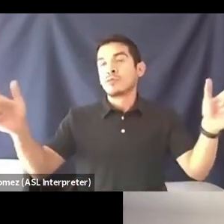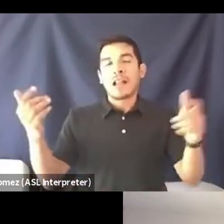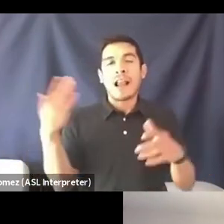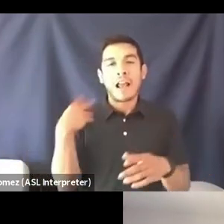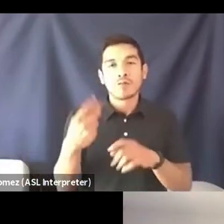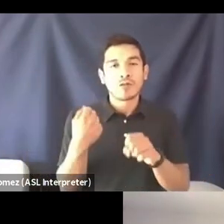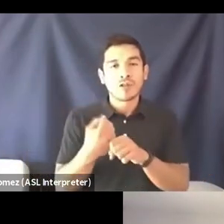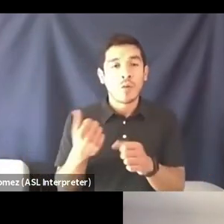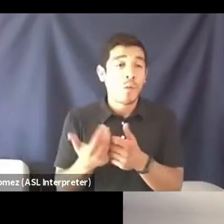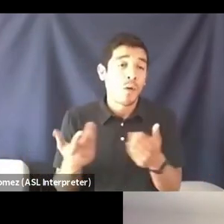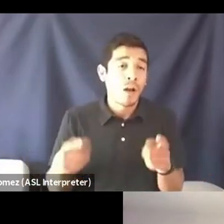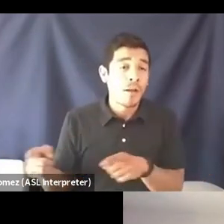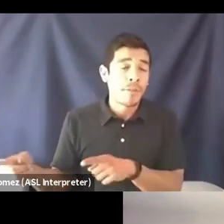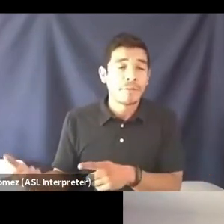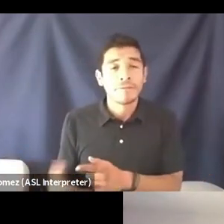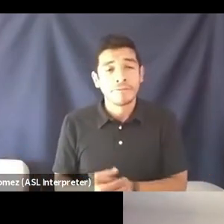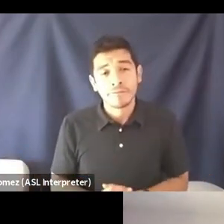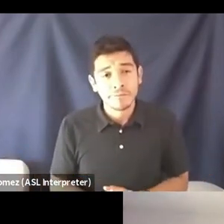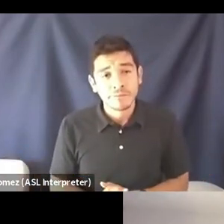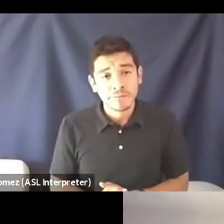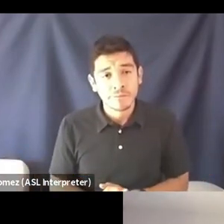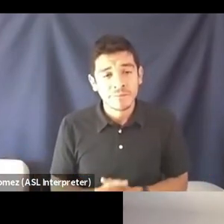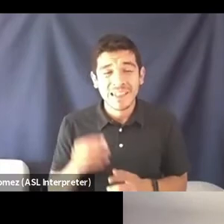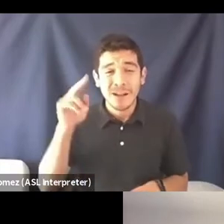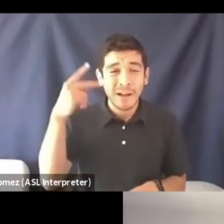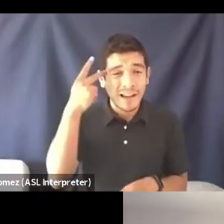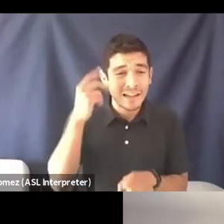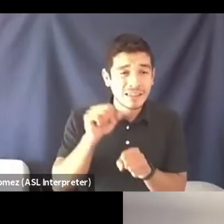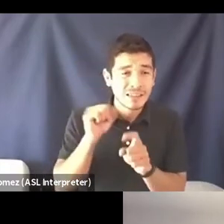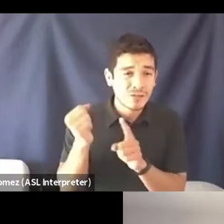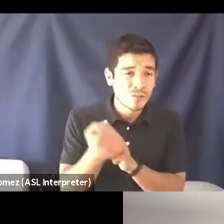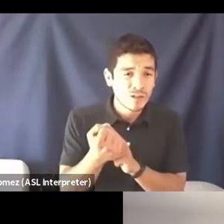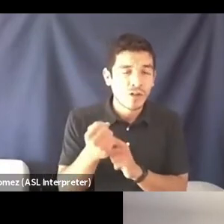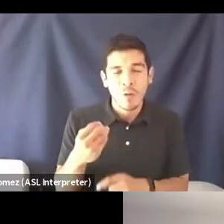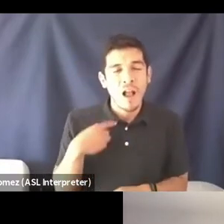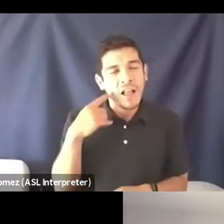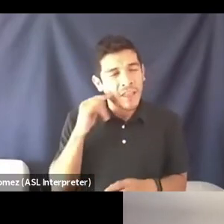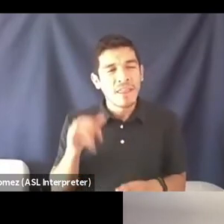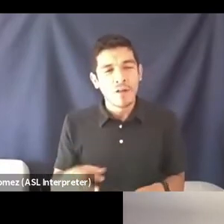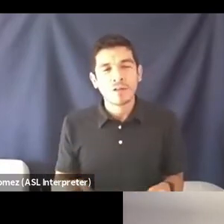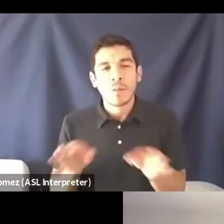with what's happening in political situation. So I thought that was important for us to share.